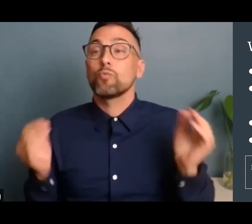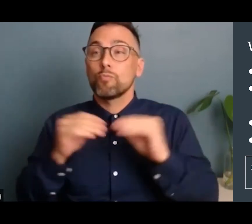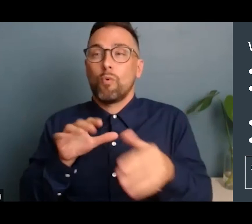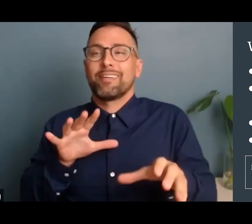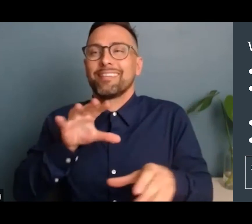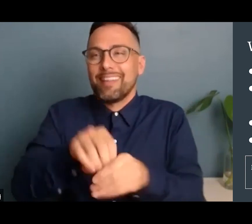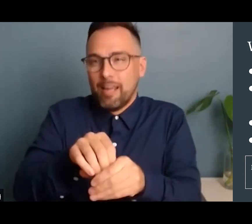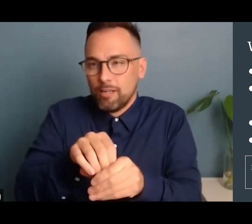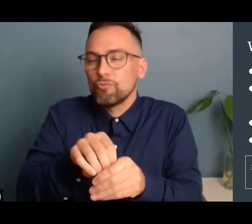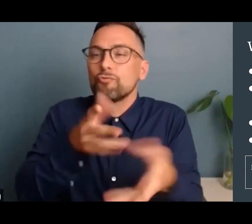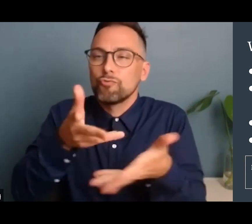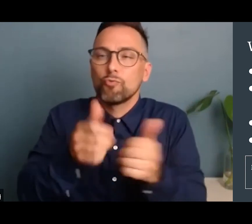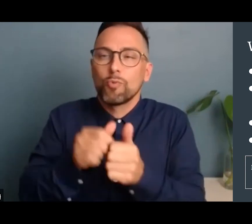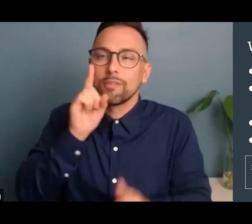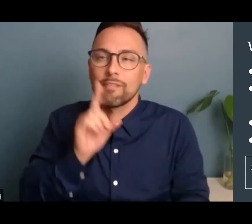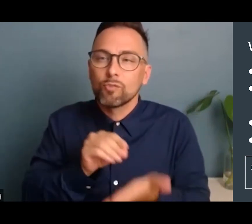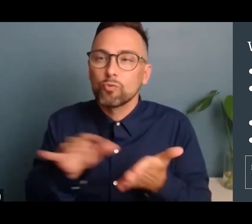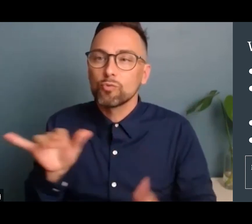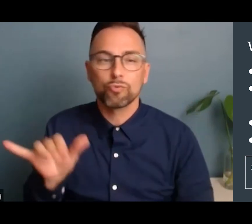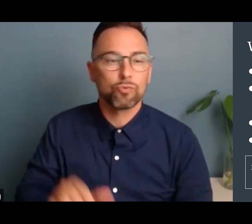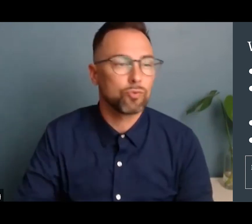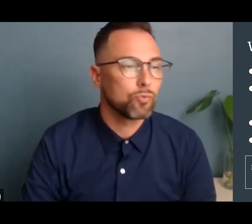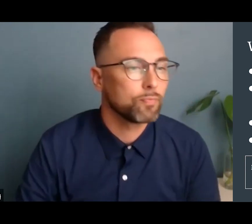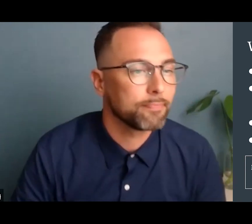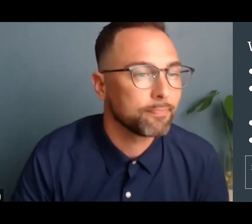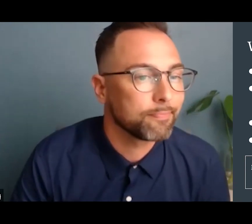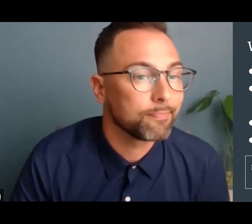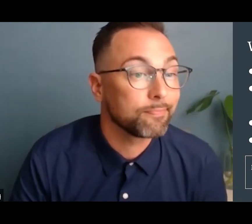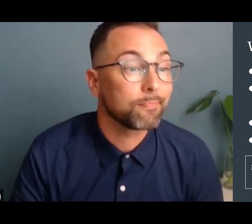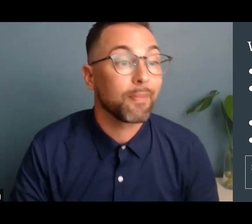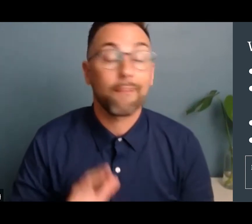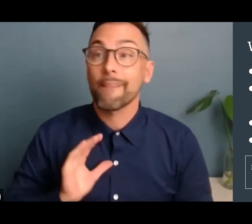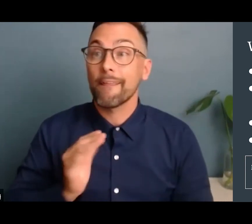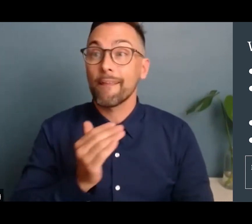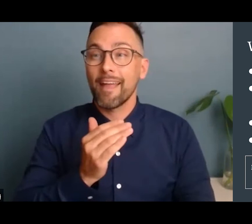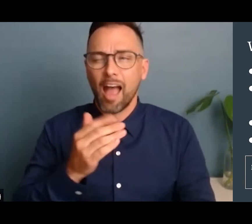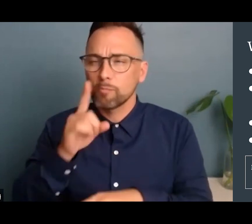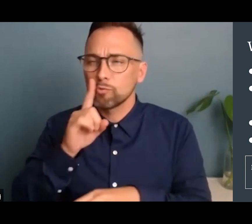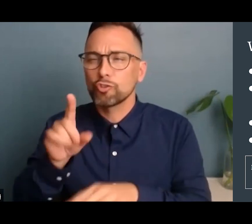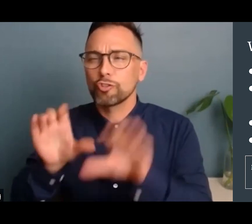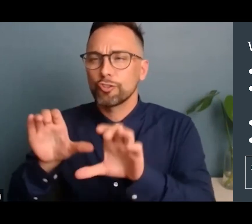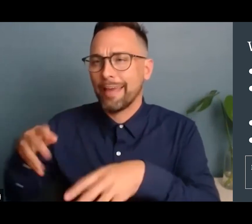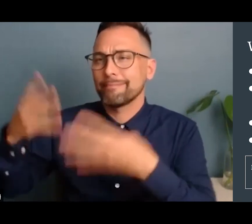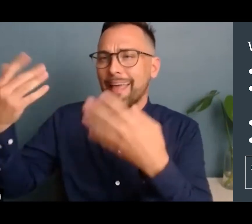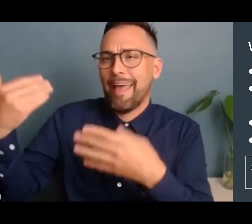Then get feedback from them. Engage them even more and see how that works for you and these coming semesters.